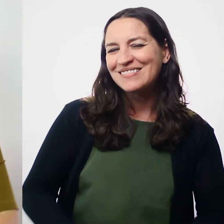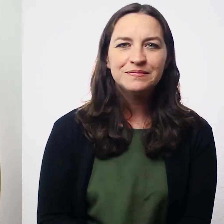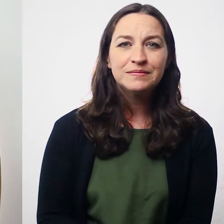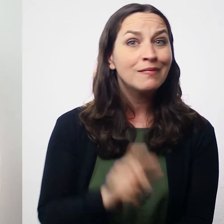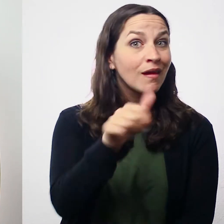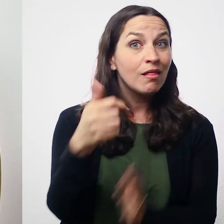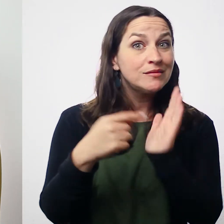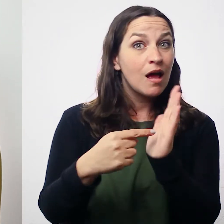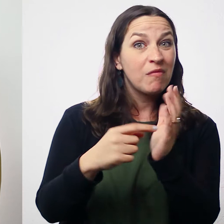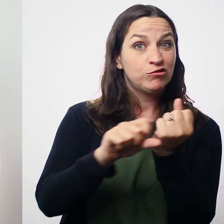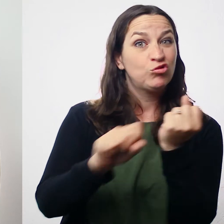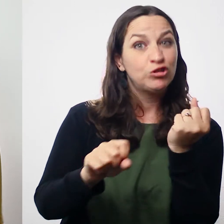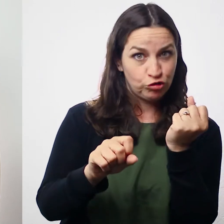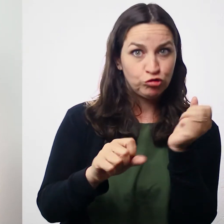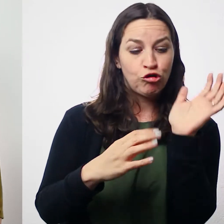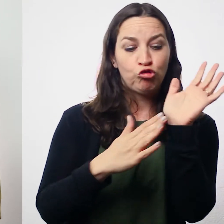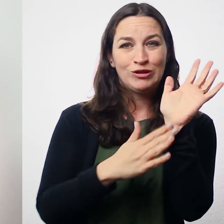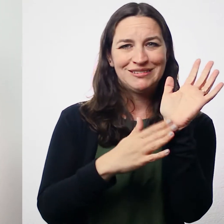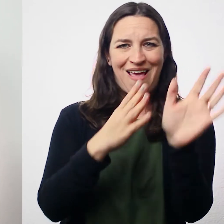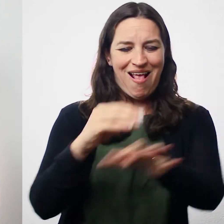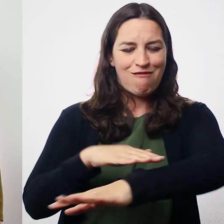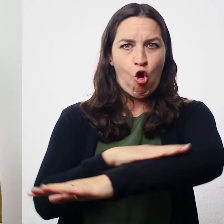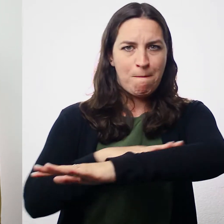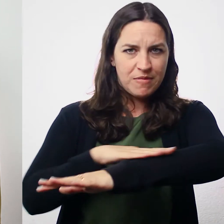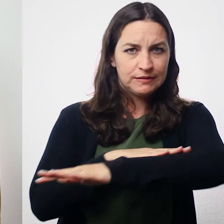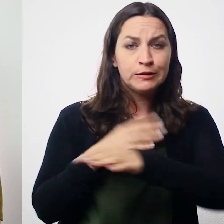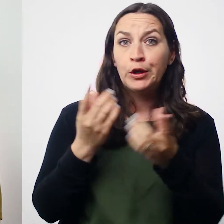Another stretch that I like for your wrists and for your forearms here is to do a little